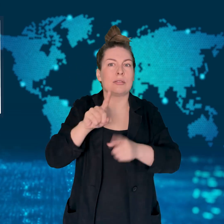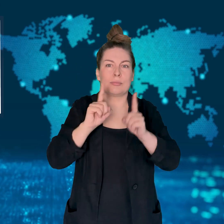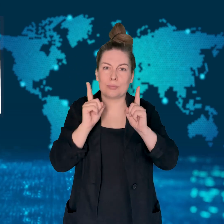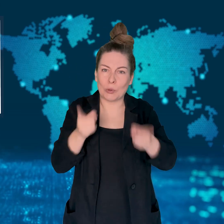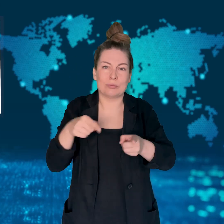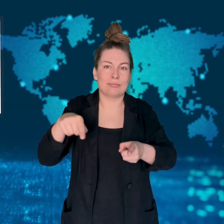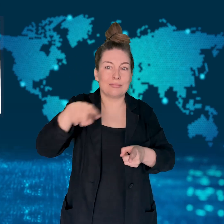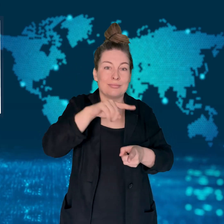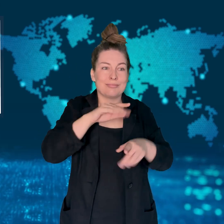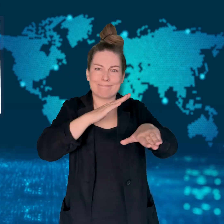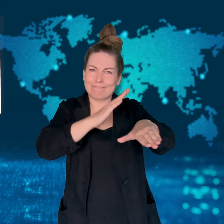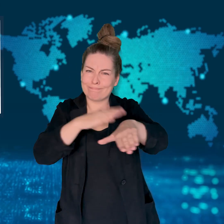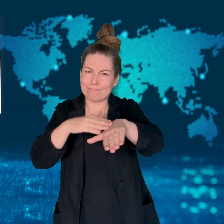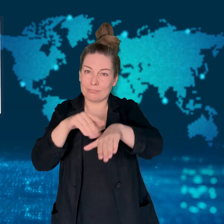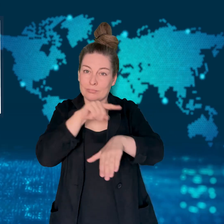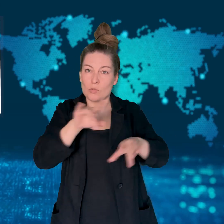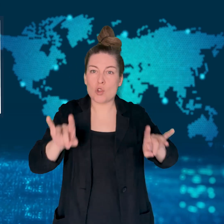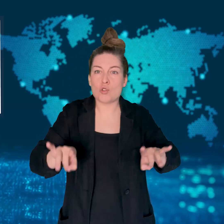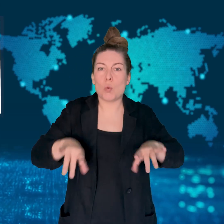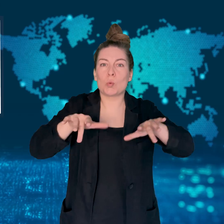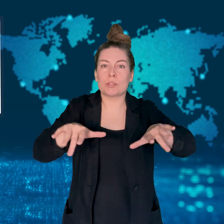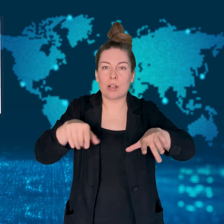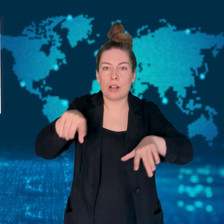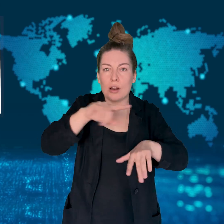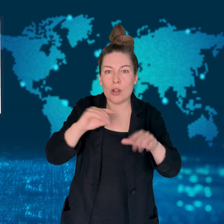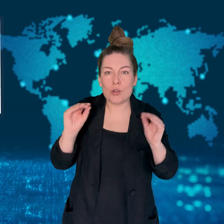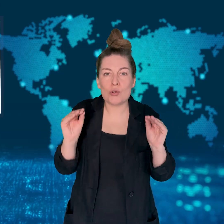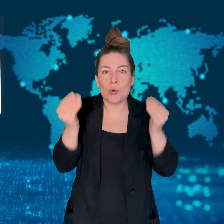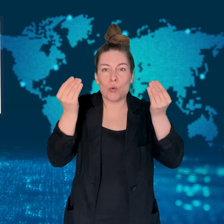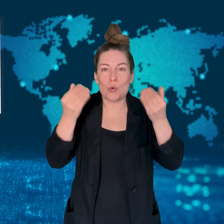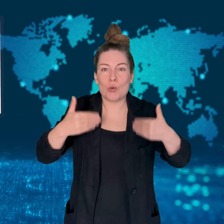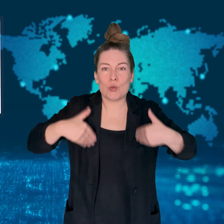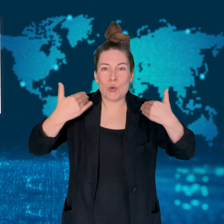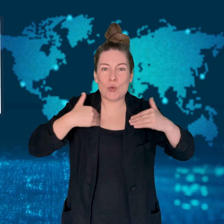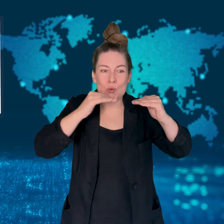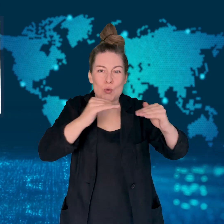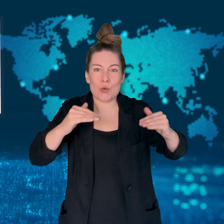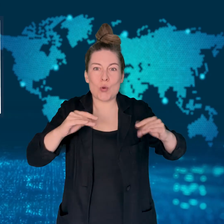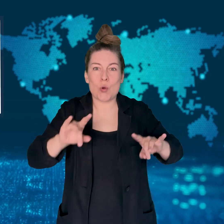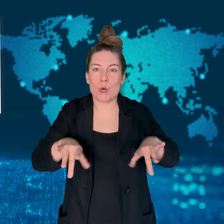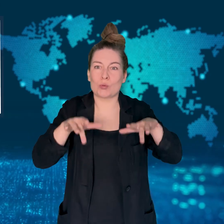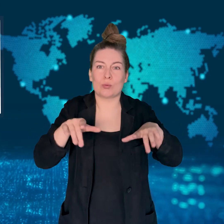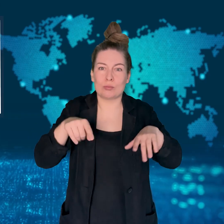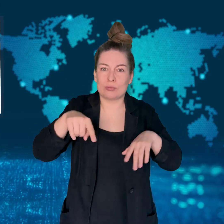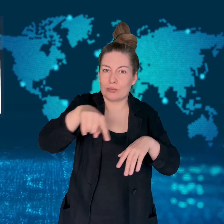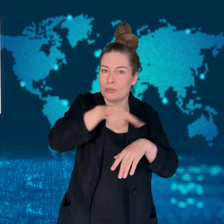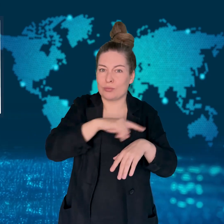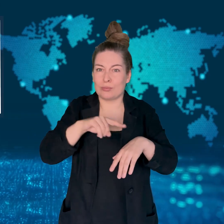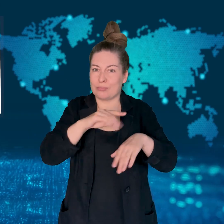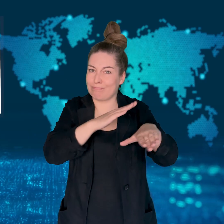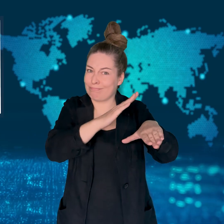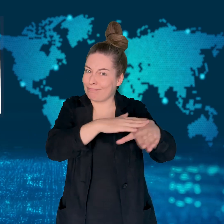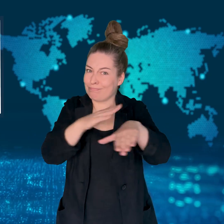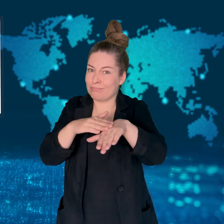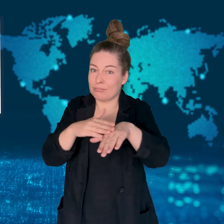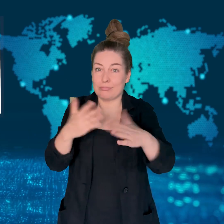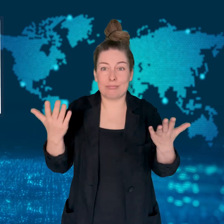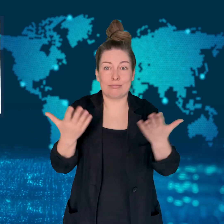saying that's how many of the scammers fool people.